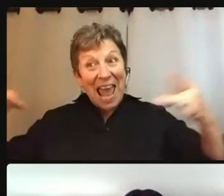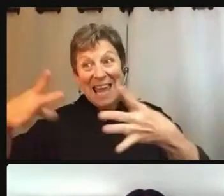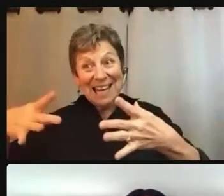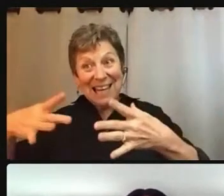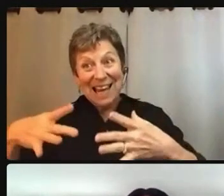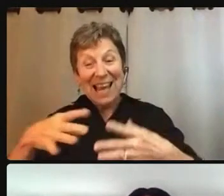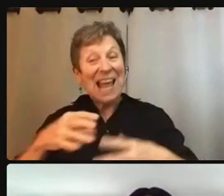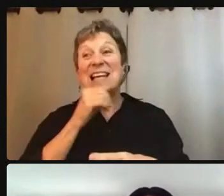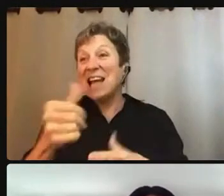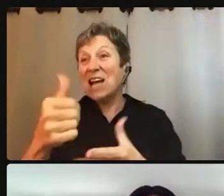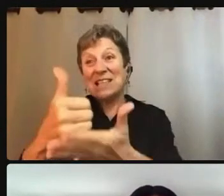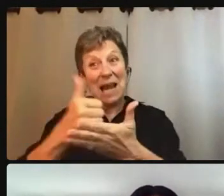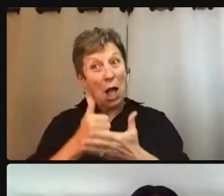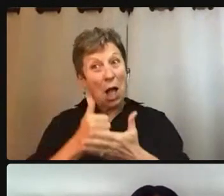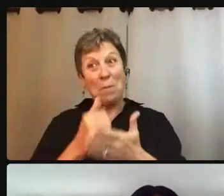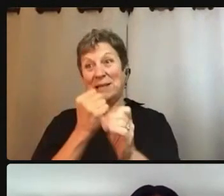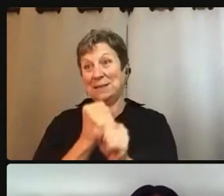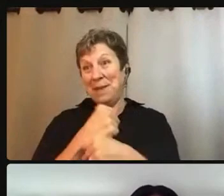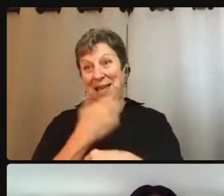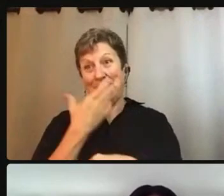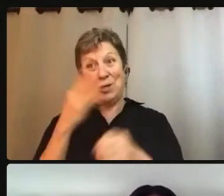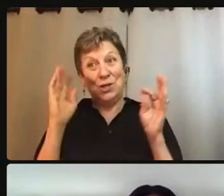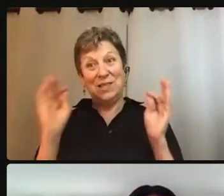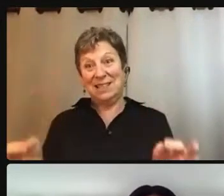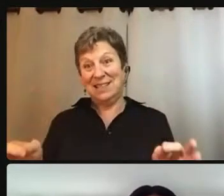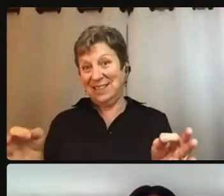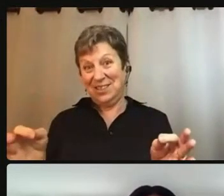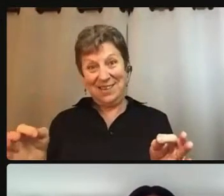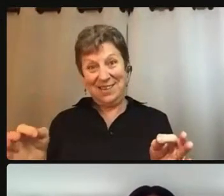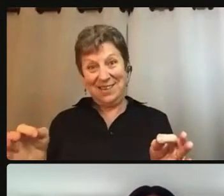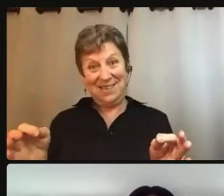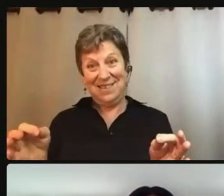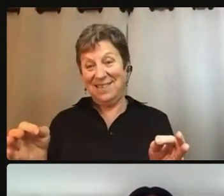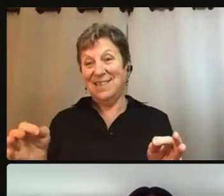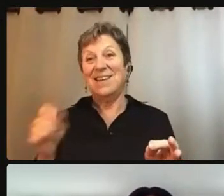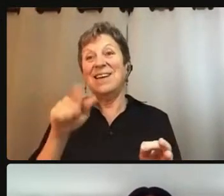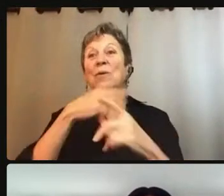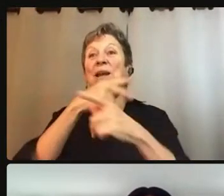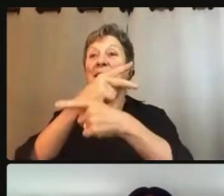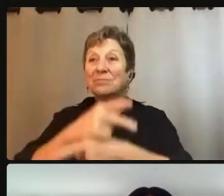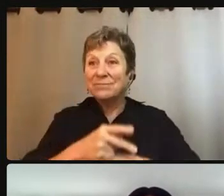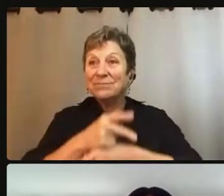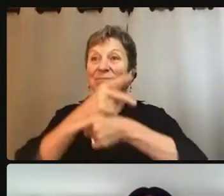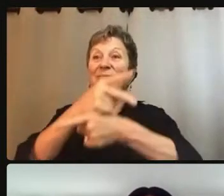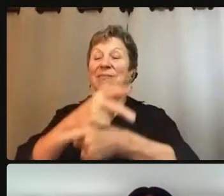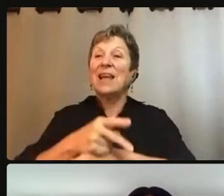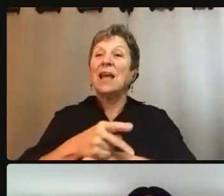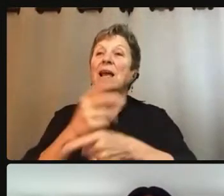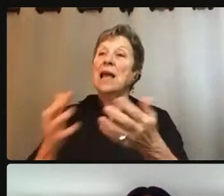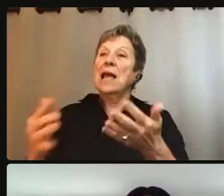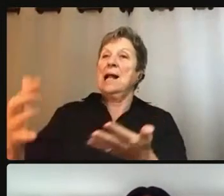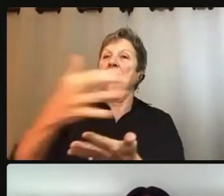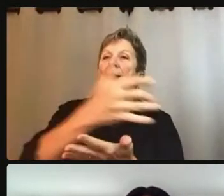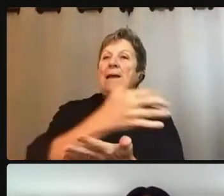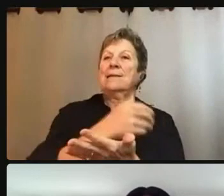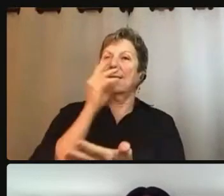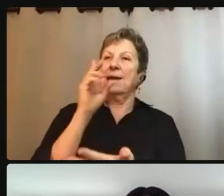YELLING, FIGHTING, HATING NONE